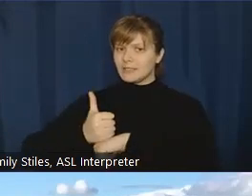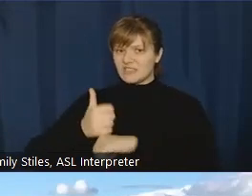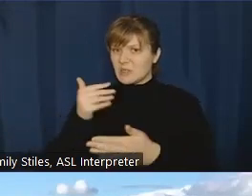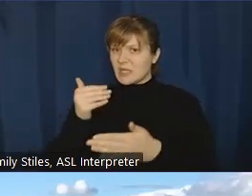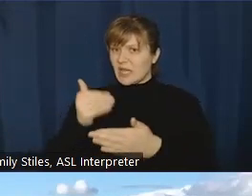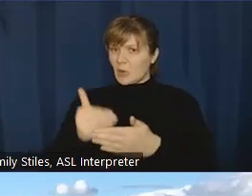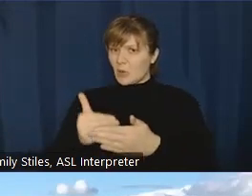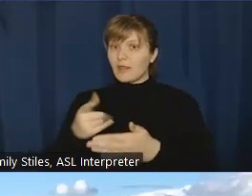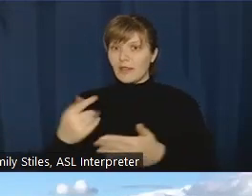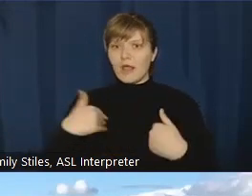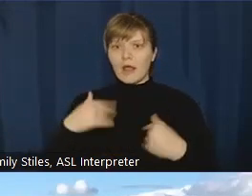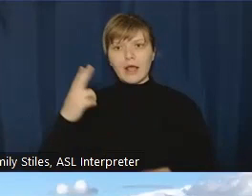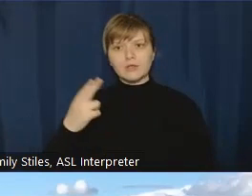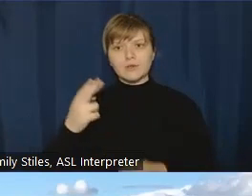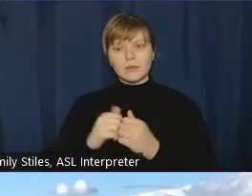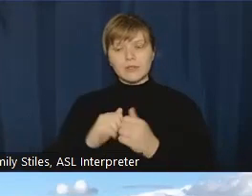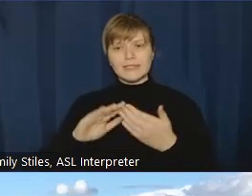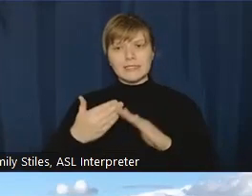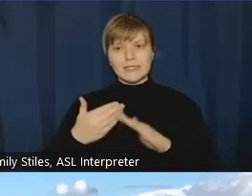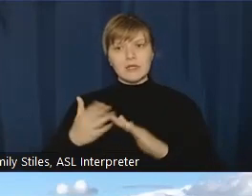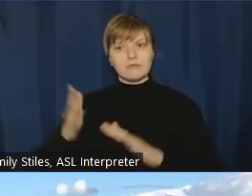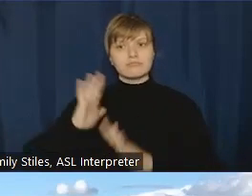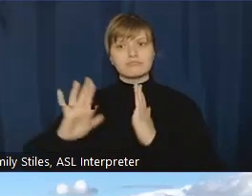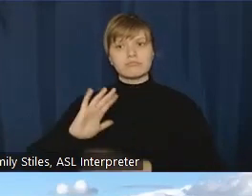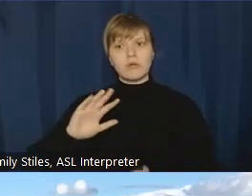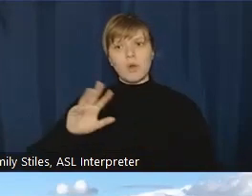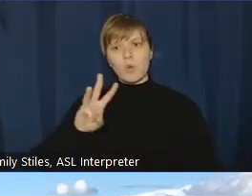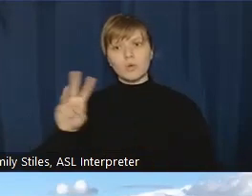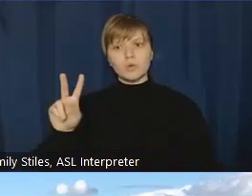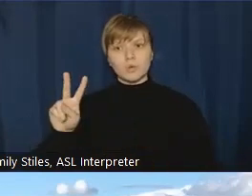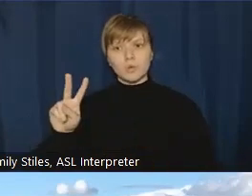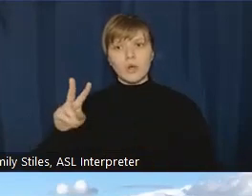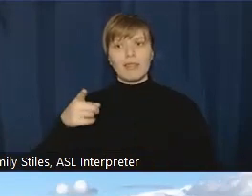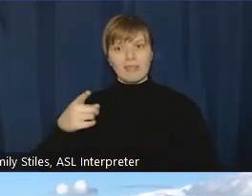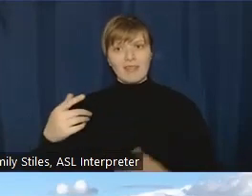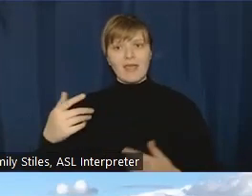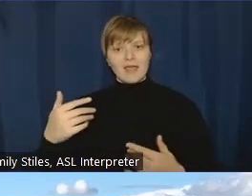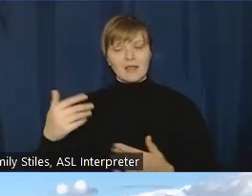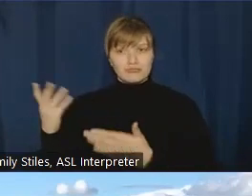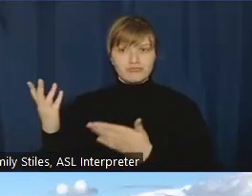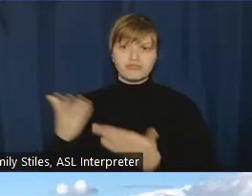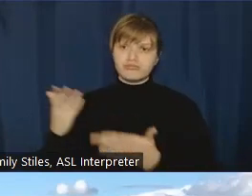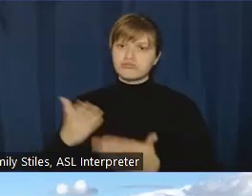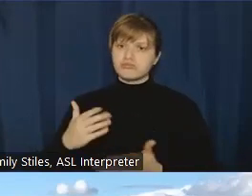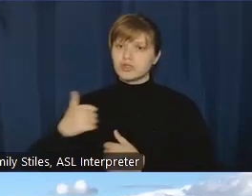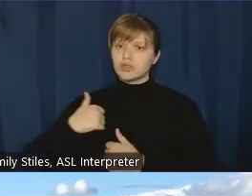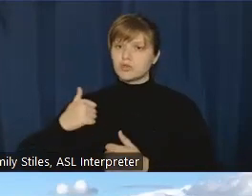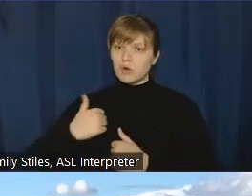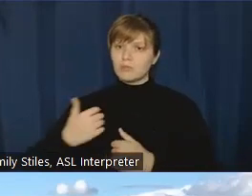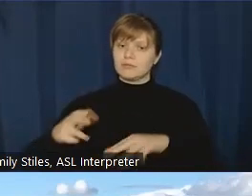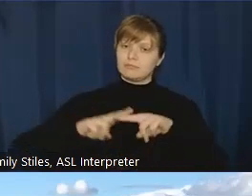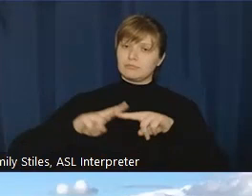with the city. Back during World War II, they took their troops on the rail outside the area.